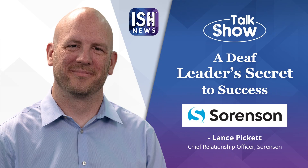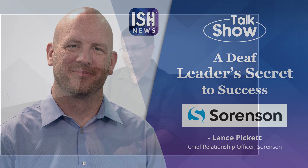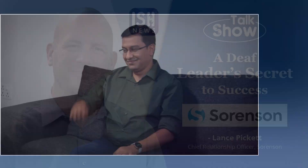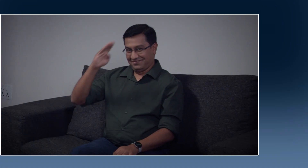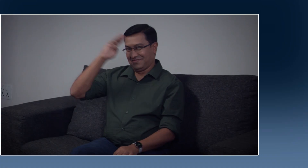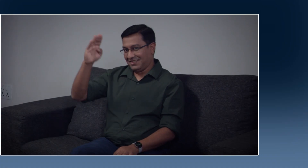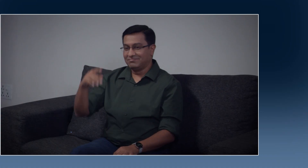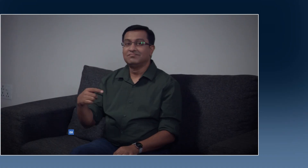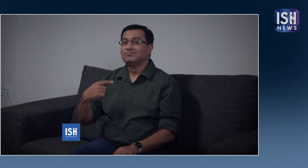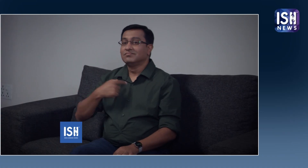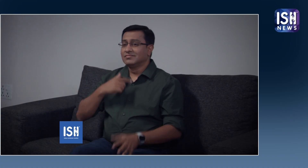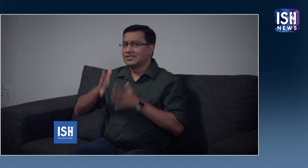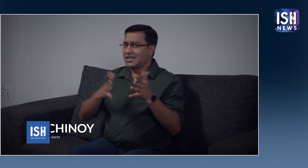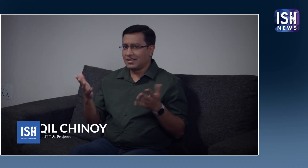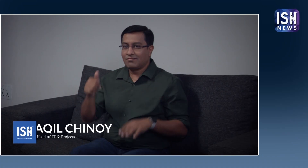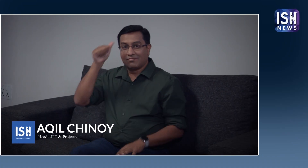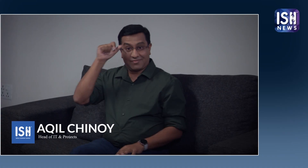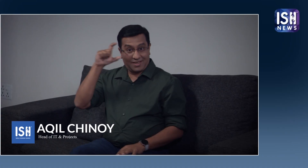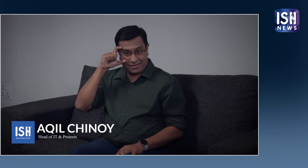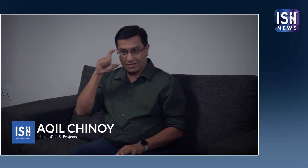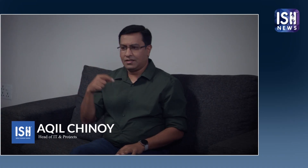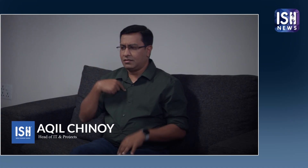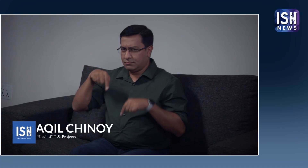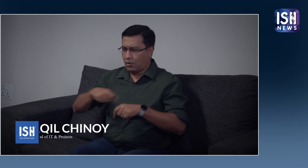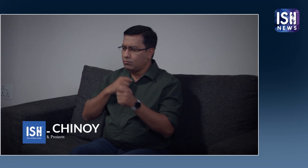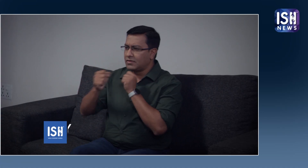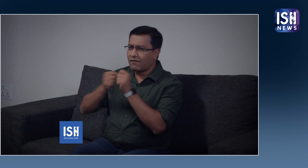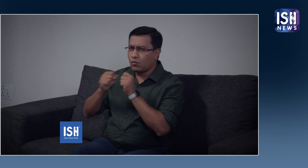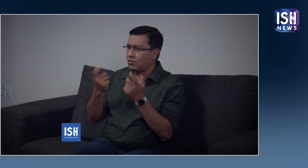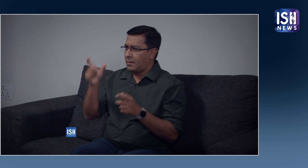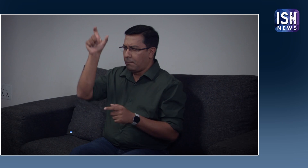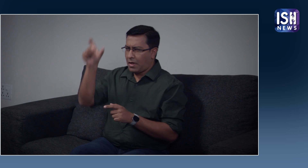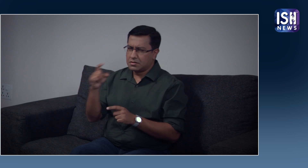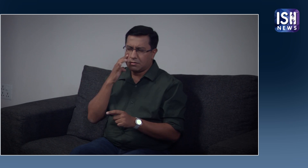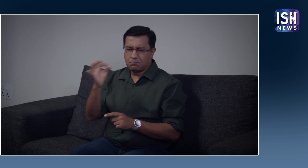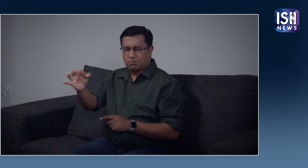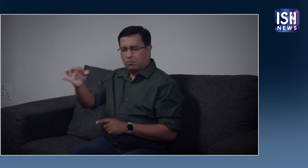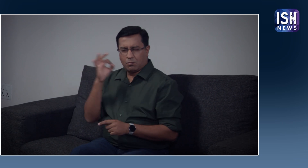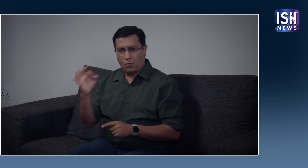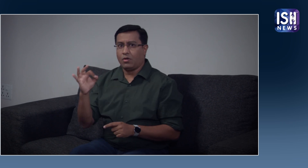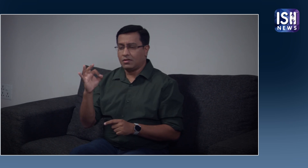Hello I am Aqil Chinoy - Sign Name. Today I will interview a very important person.